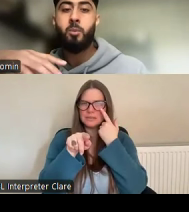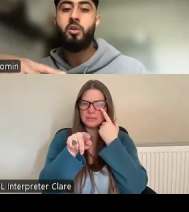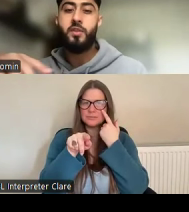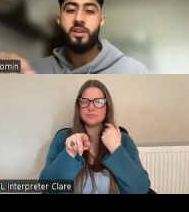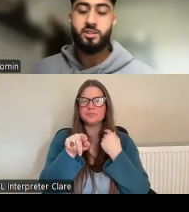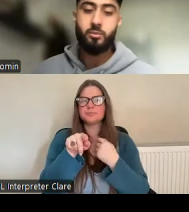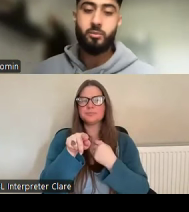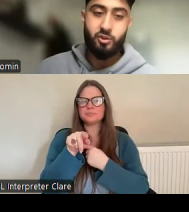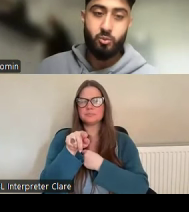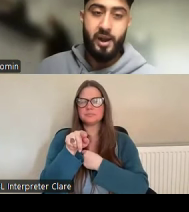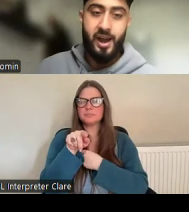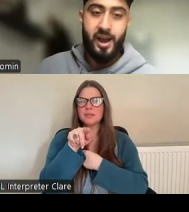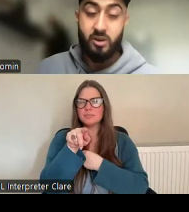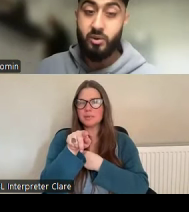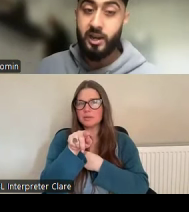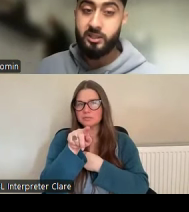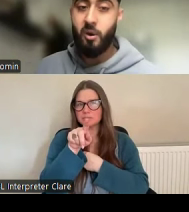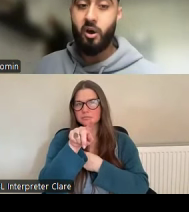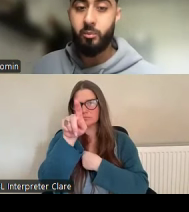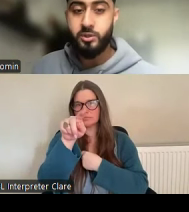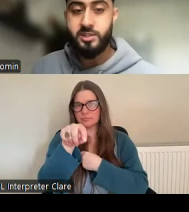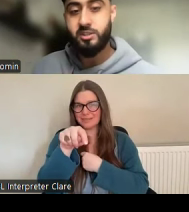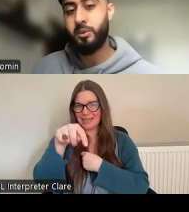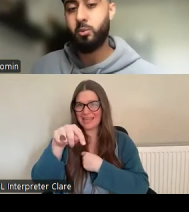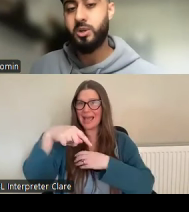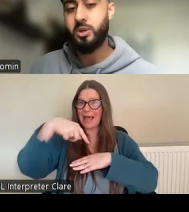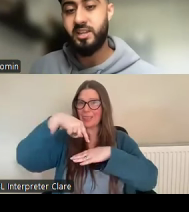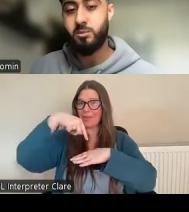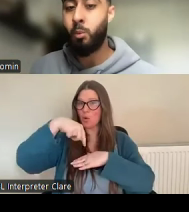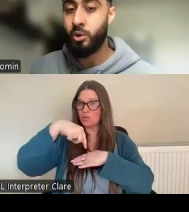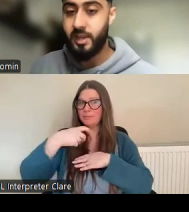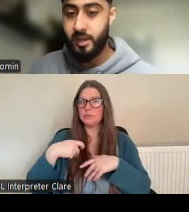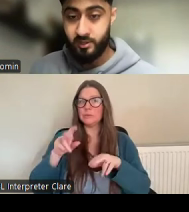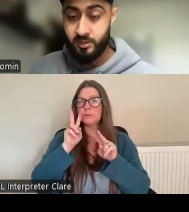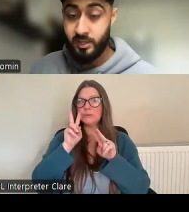This is something that I do want to highlight. Right at the bottom, you'll see something which says more settings,